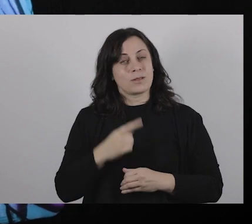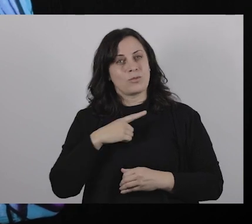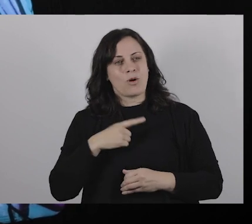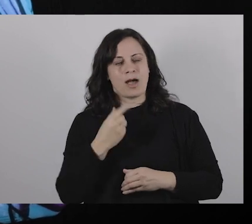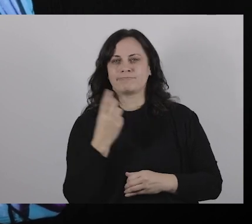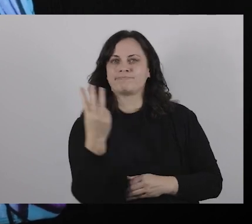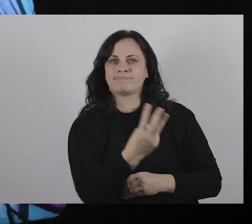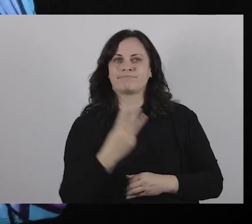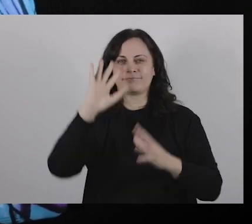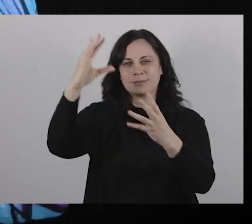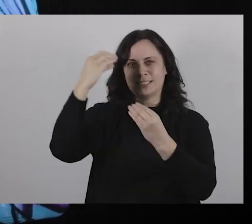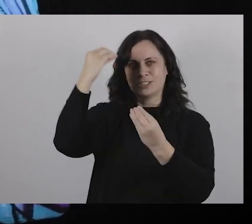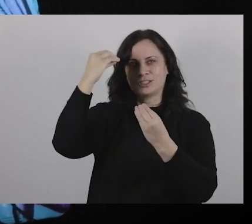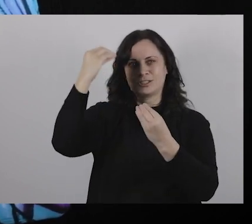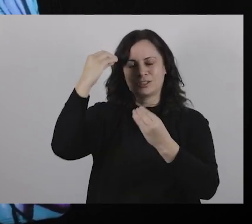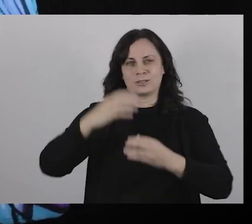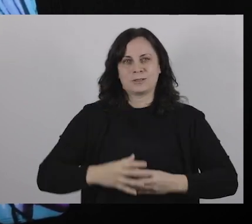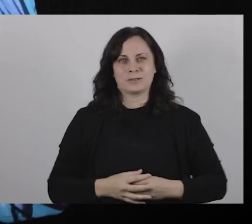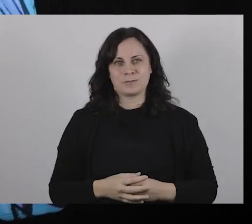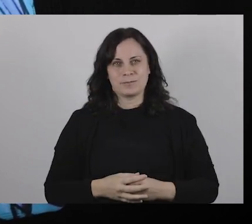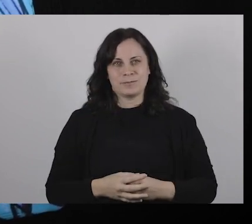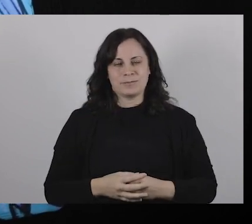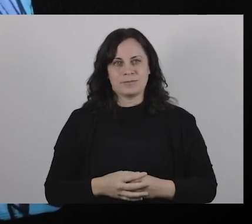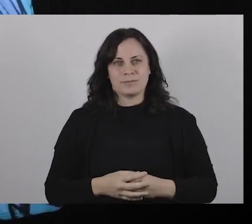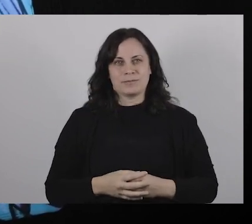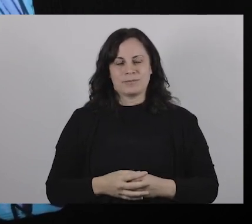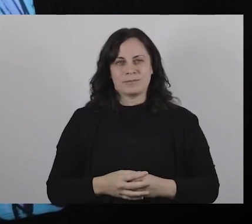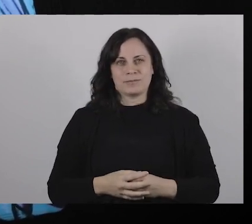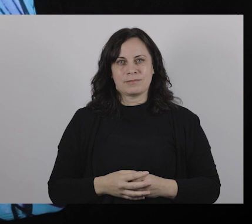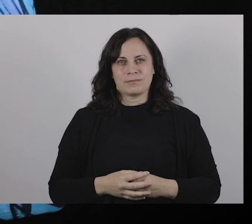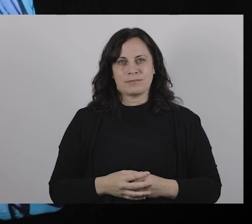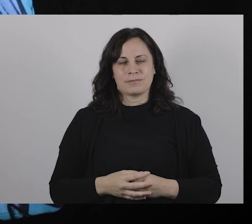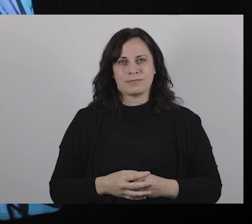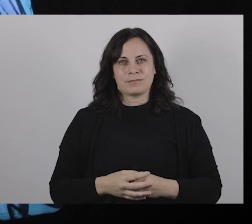for their teachings. I...